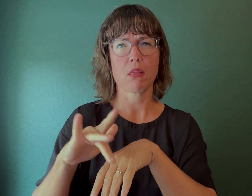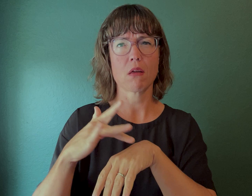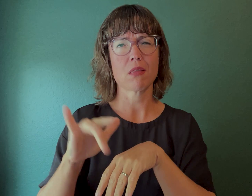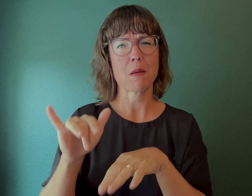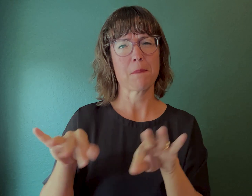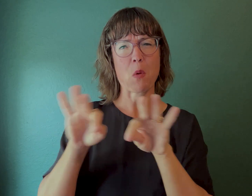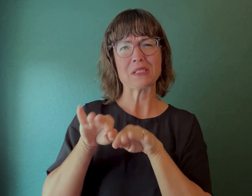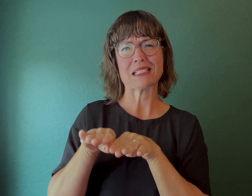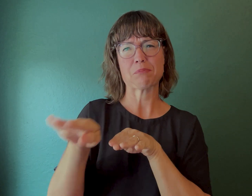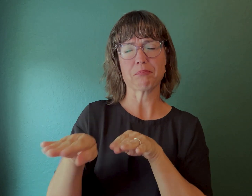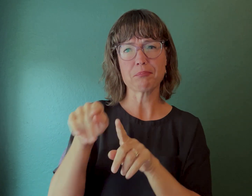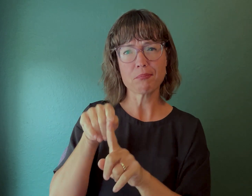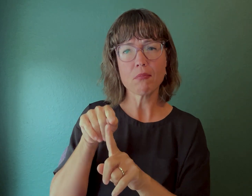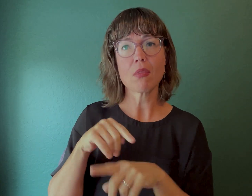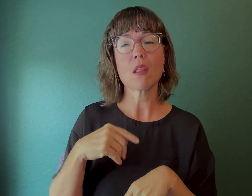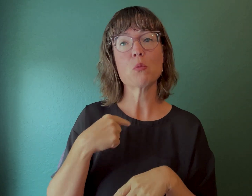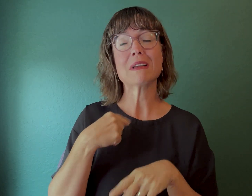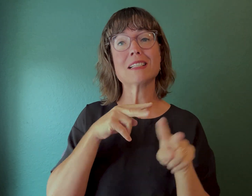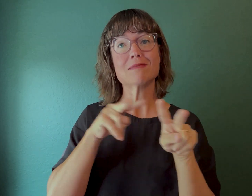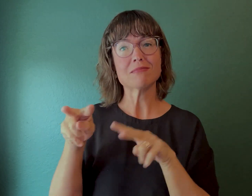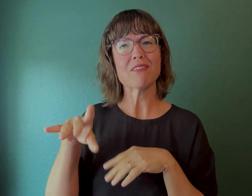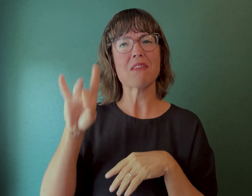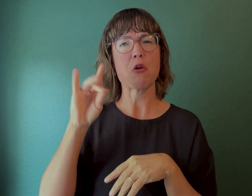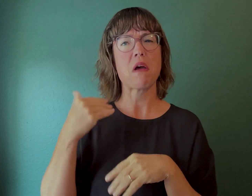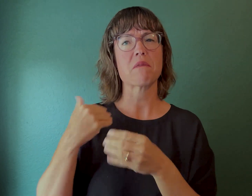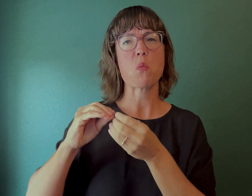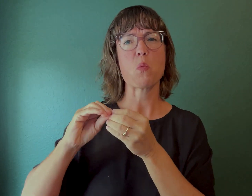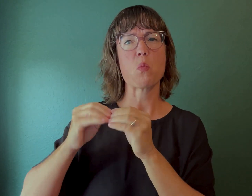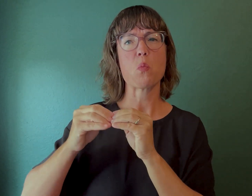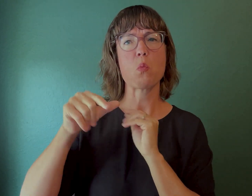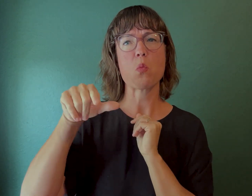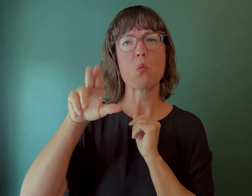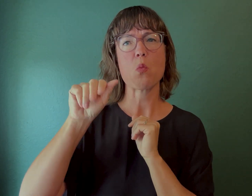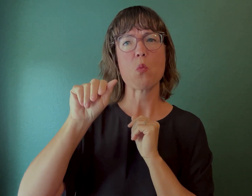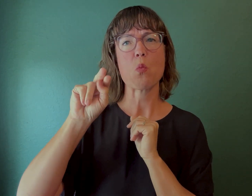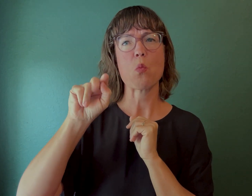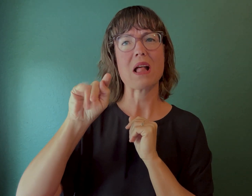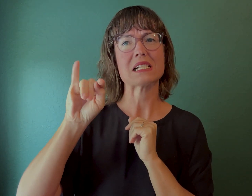This is a critical first step. We rely on quantitative data